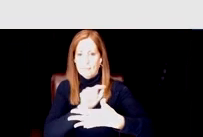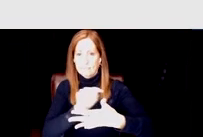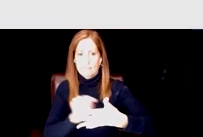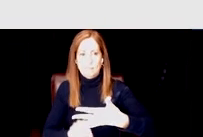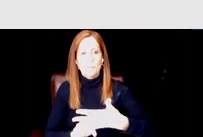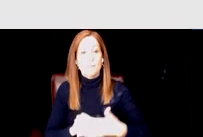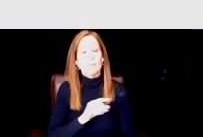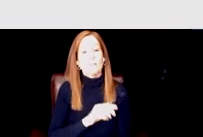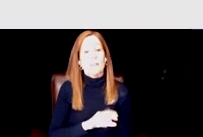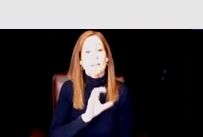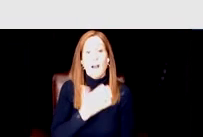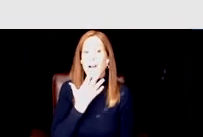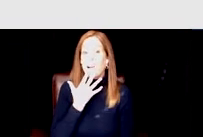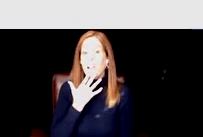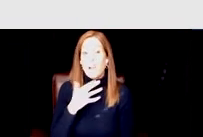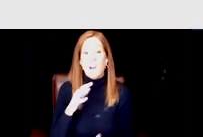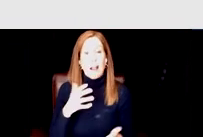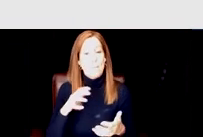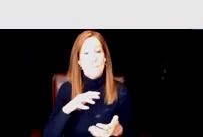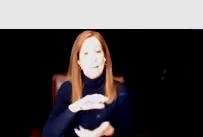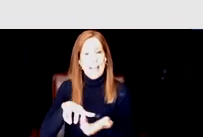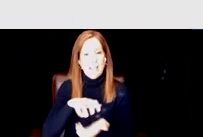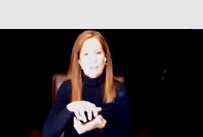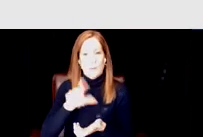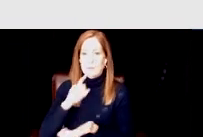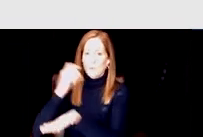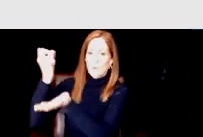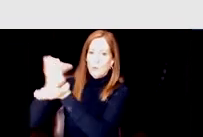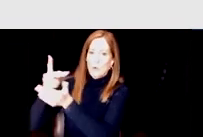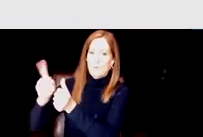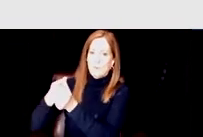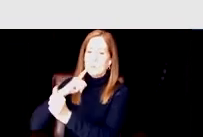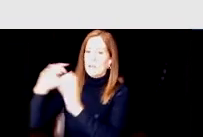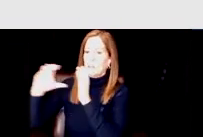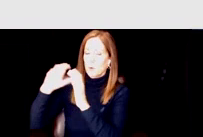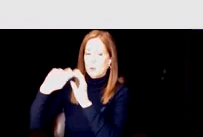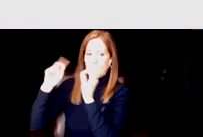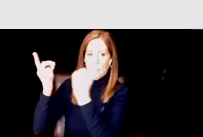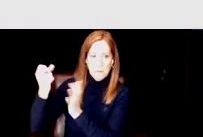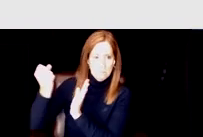must be approved by the Communications Department. In some cases where the requirements